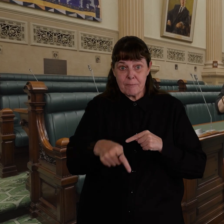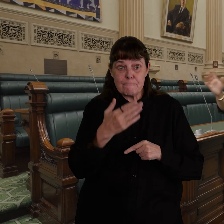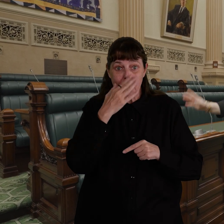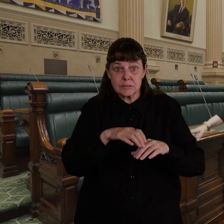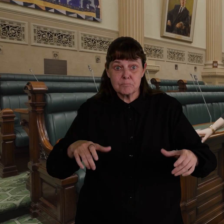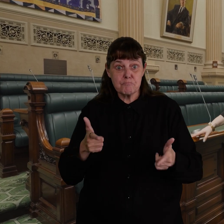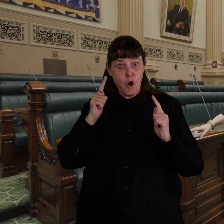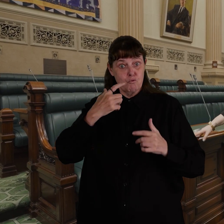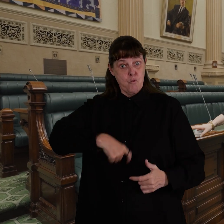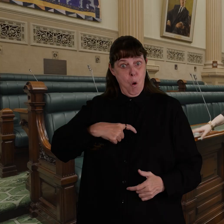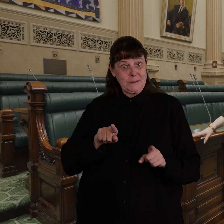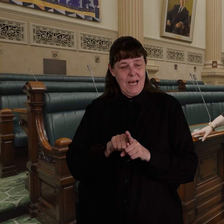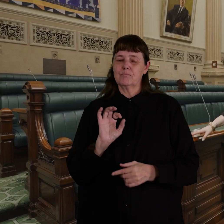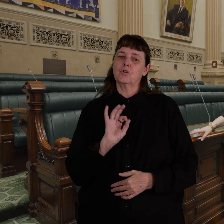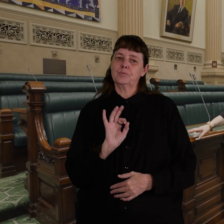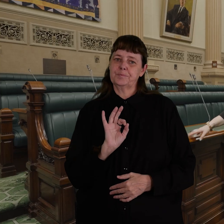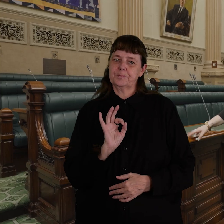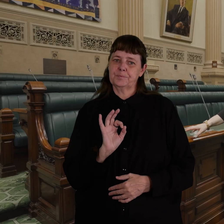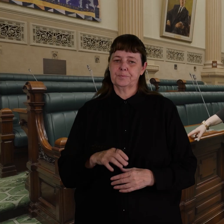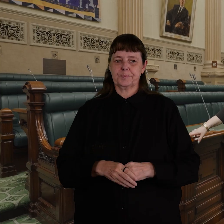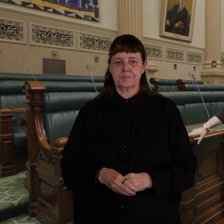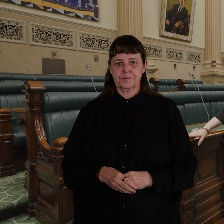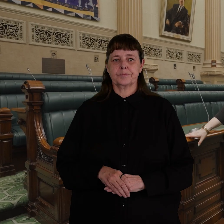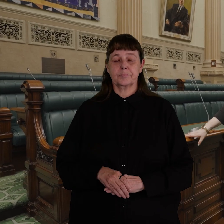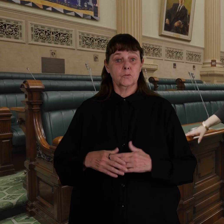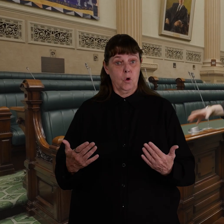but they're still the elected representative for the electorate that voted them in.